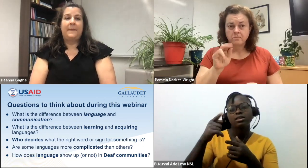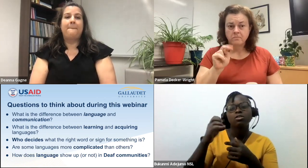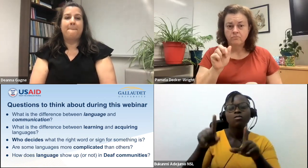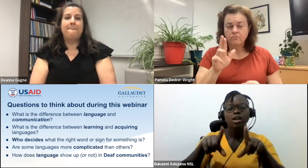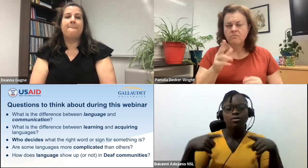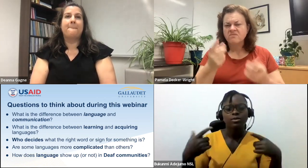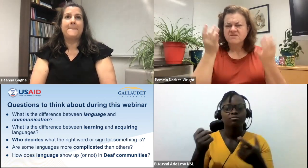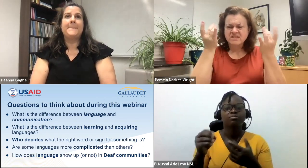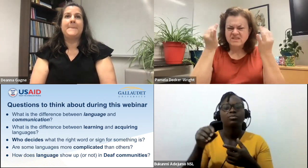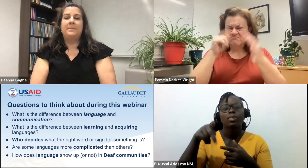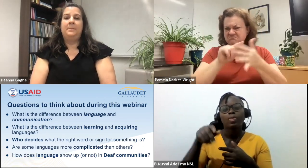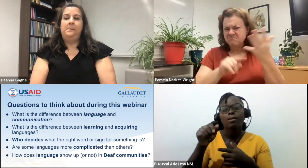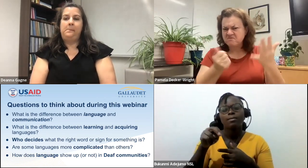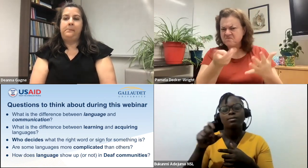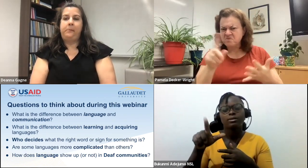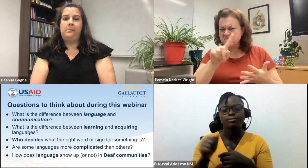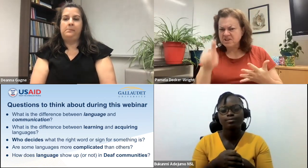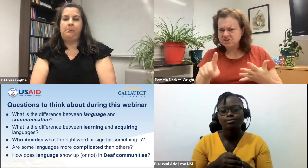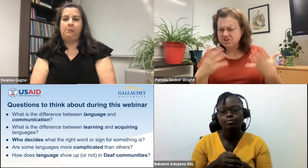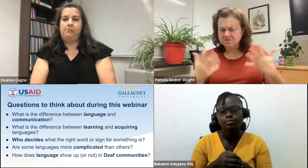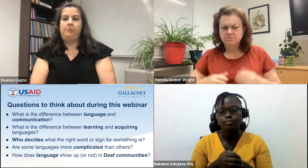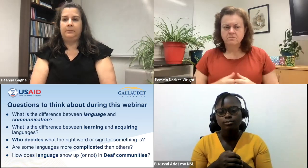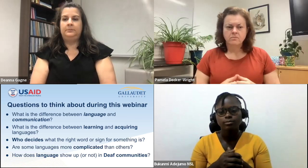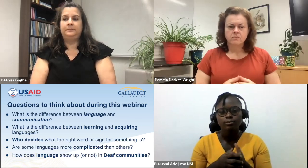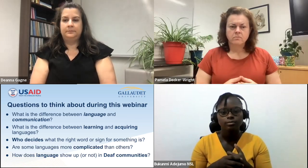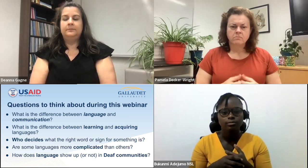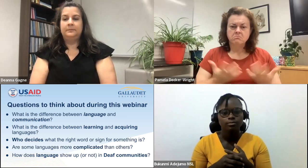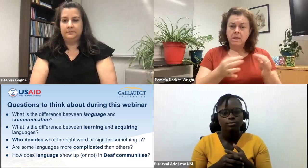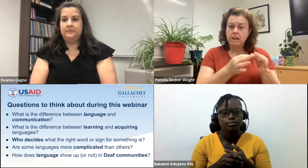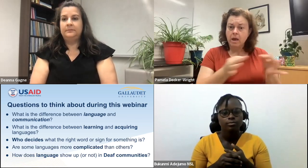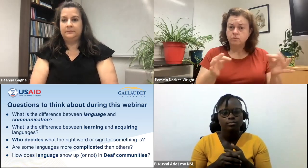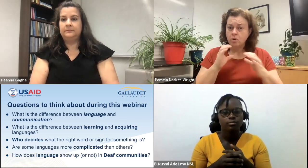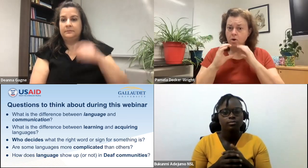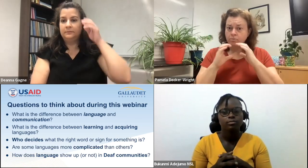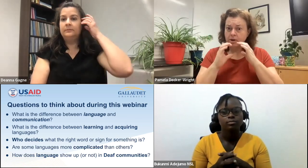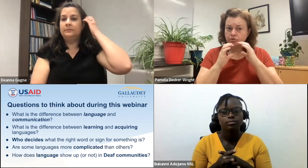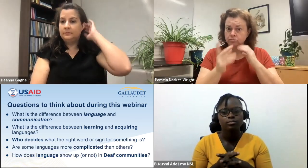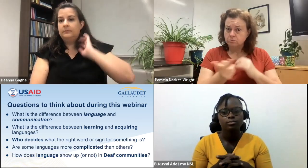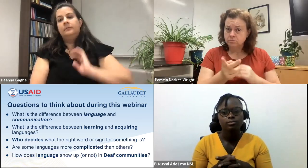I throughout our Webinar today. These are a couple of questions we'd like you to already start thinking about.